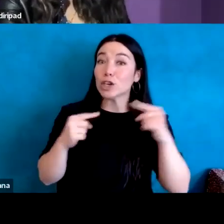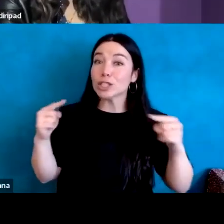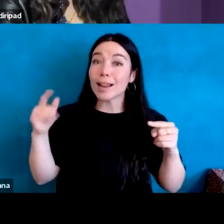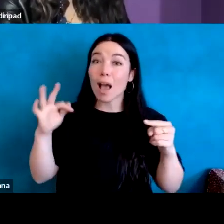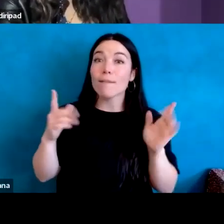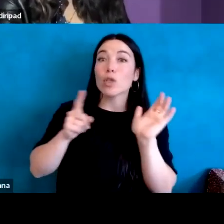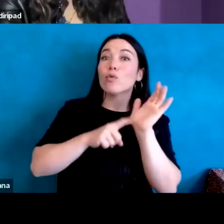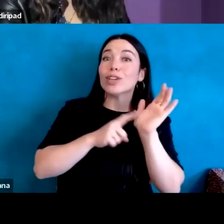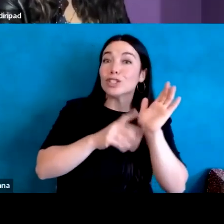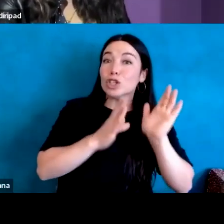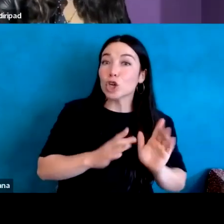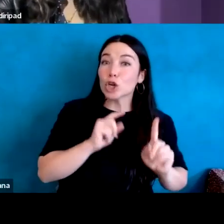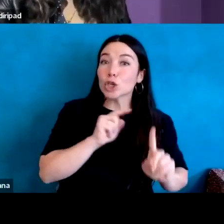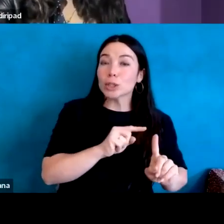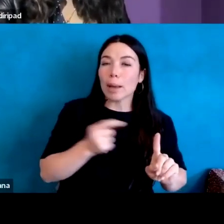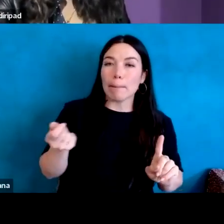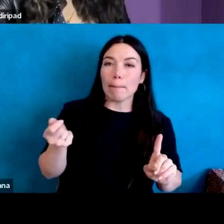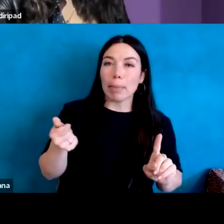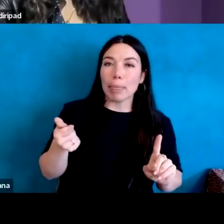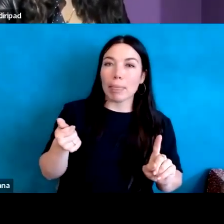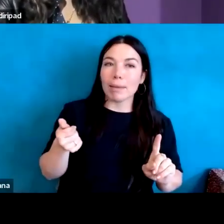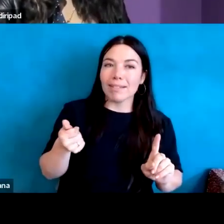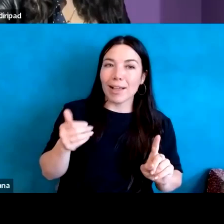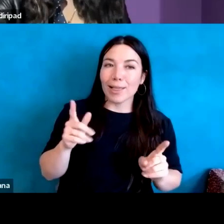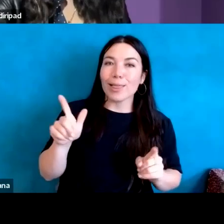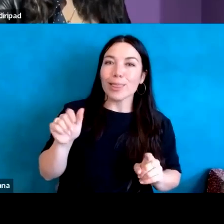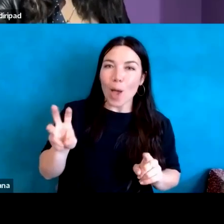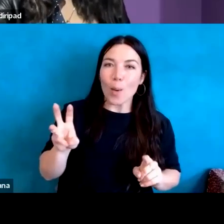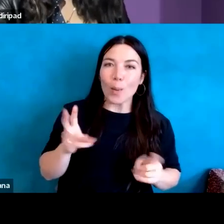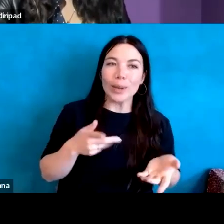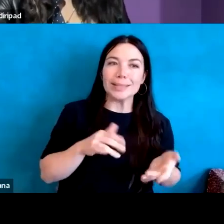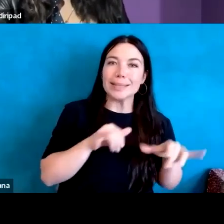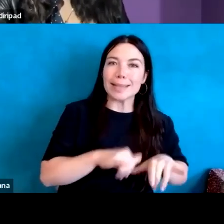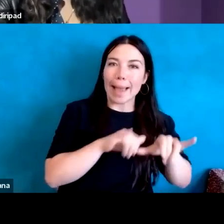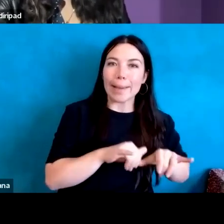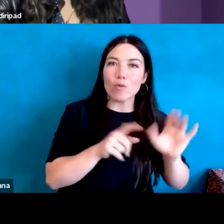So they were often white middle class or upper class